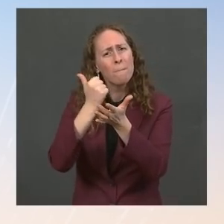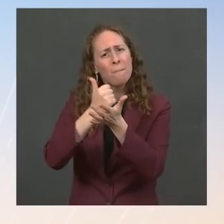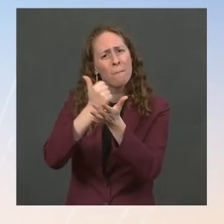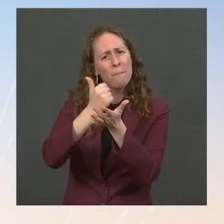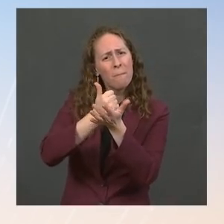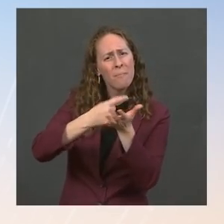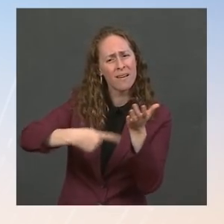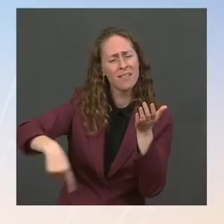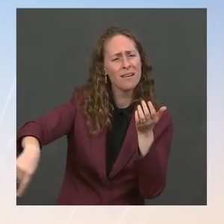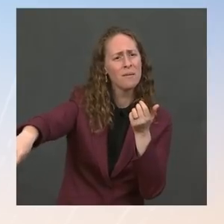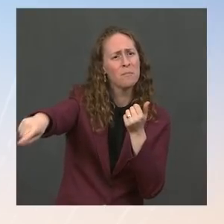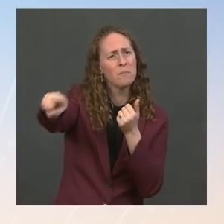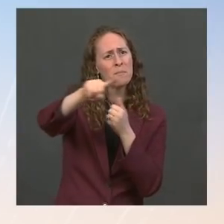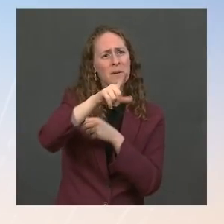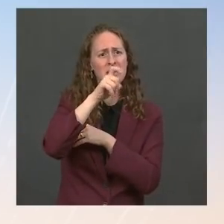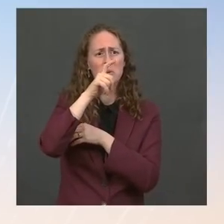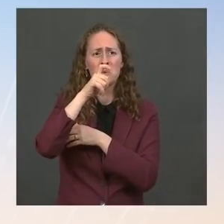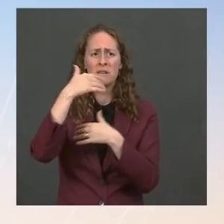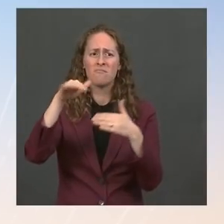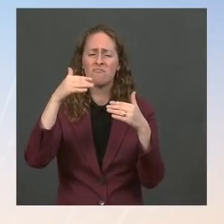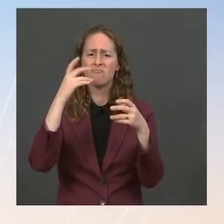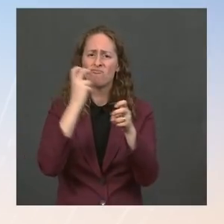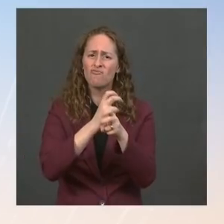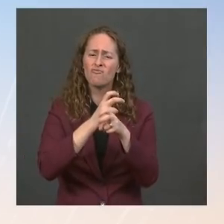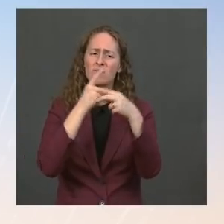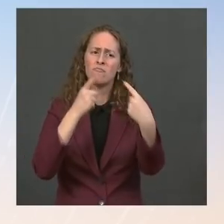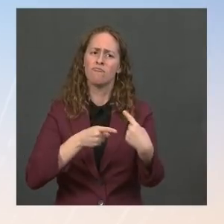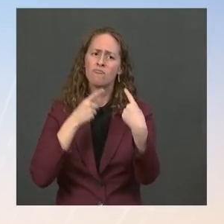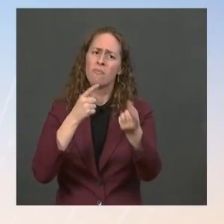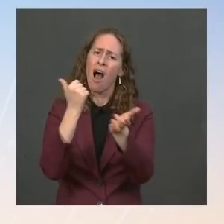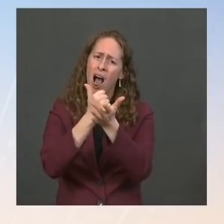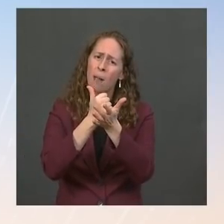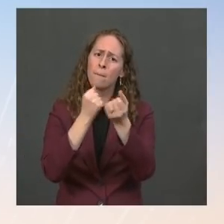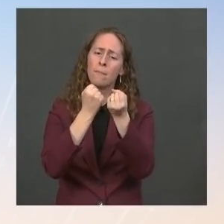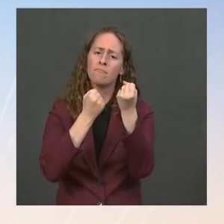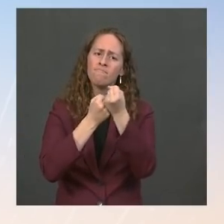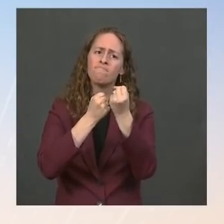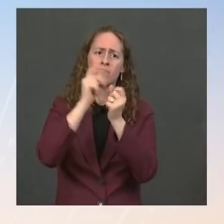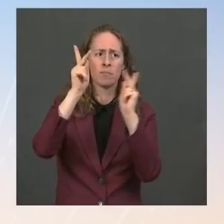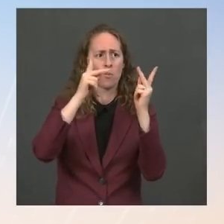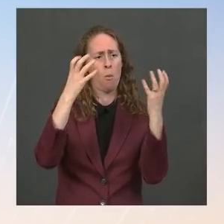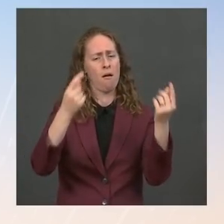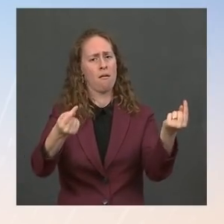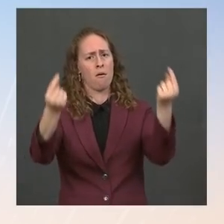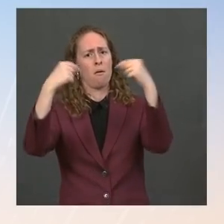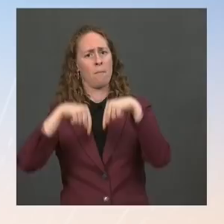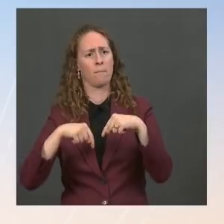some of the challenges facing Haiti and also to help people migrate to the U.S. Ms Psaki: Well, the President committed to extending temporary